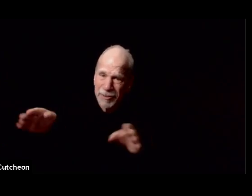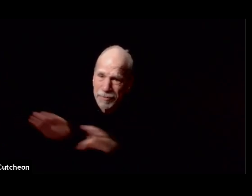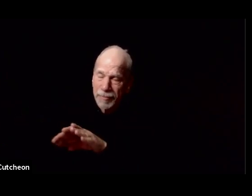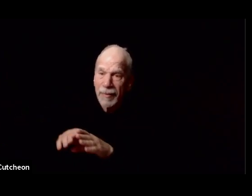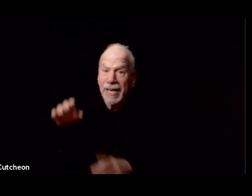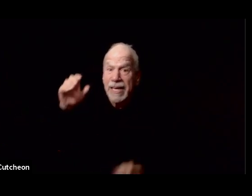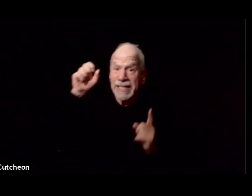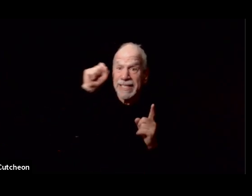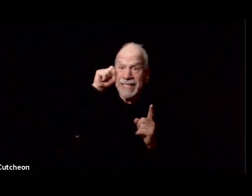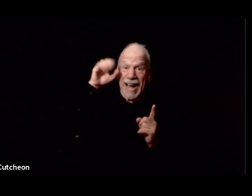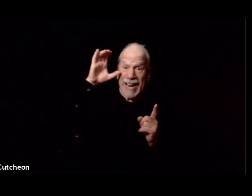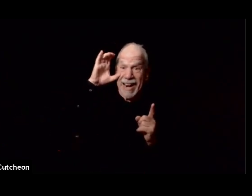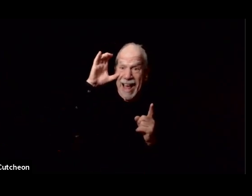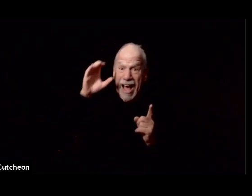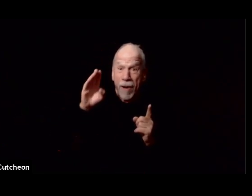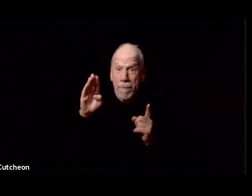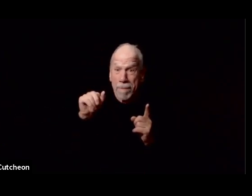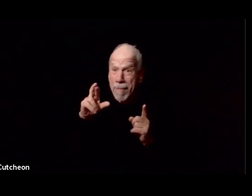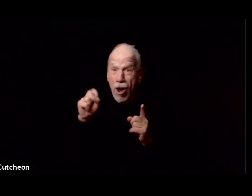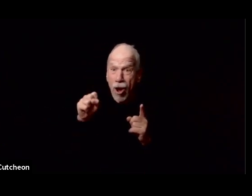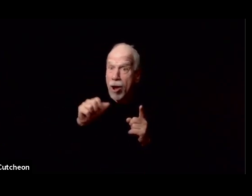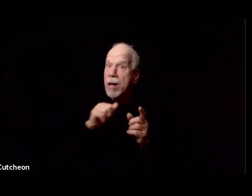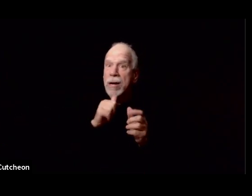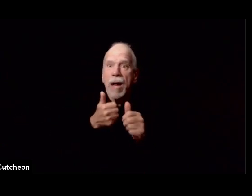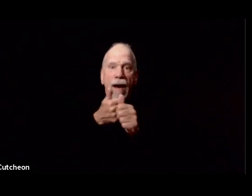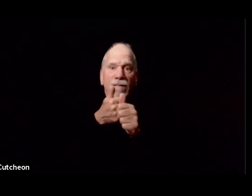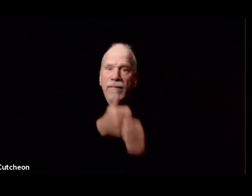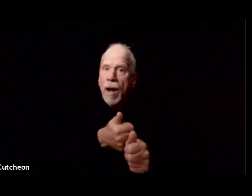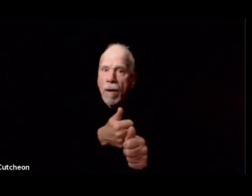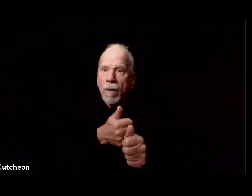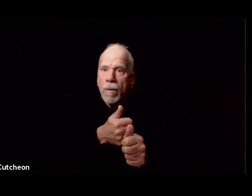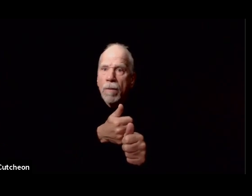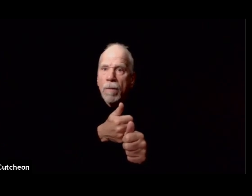type situation to get people to social distance and wear masks?